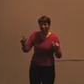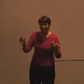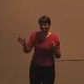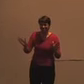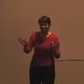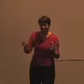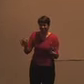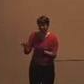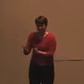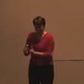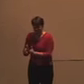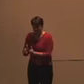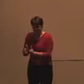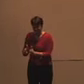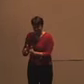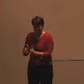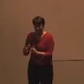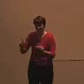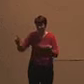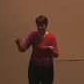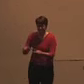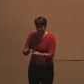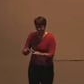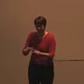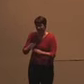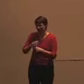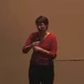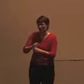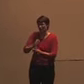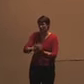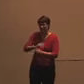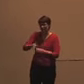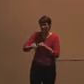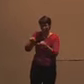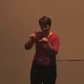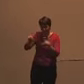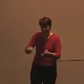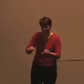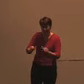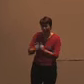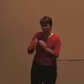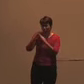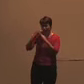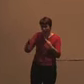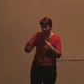I created some kind of a architecture with roof, but without roof.